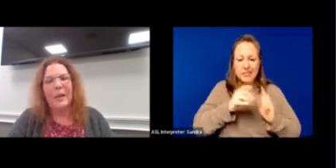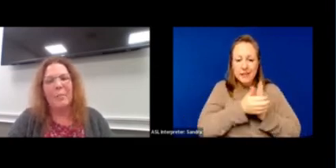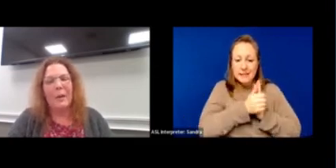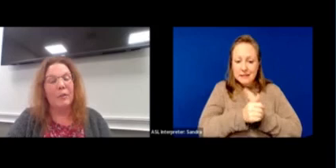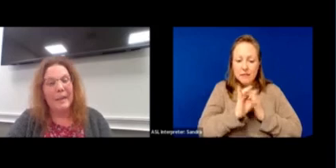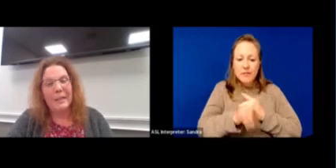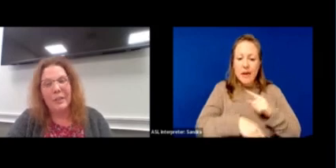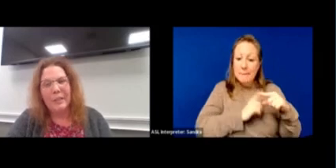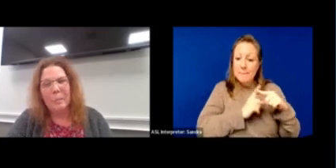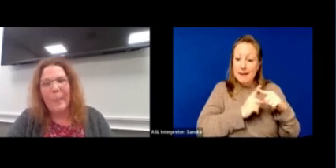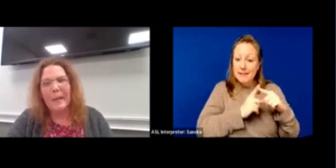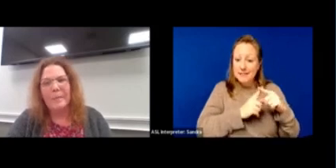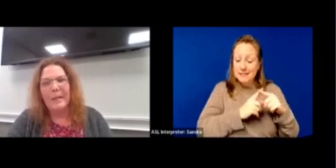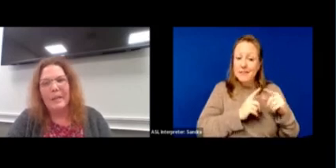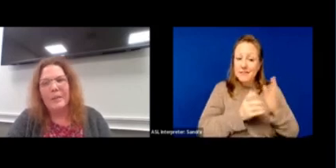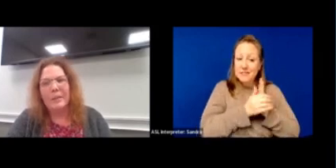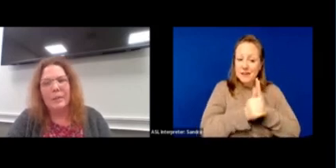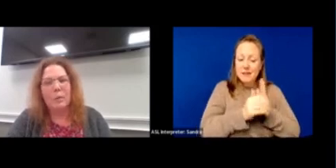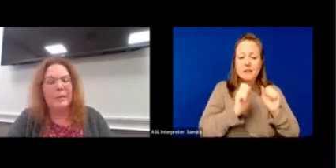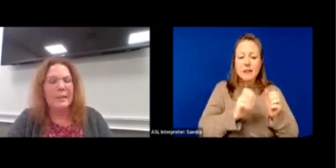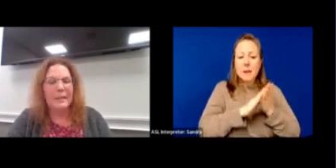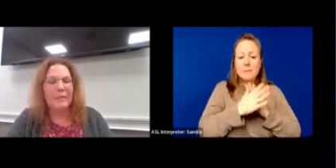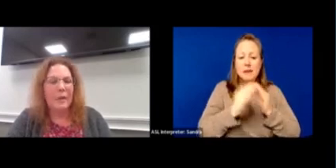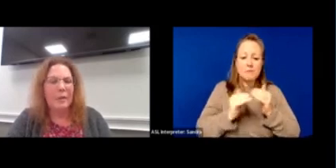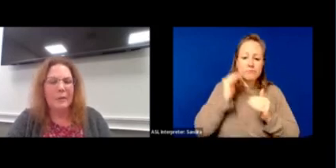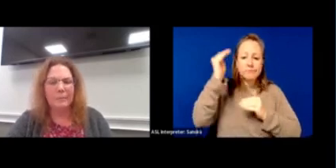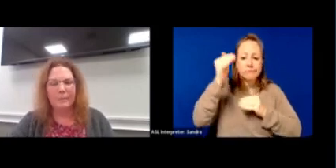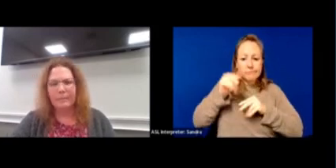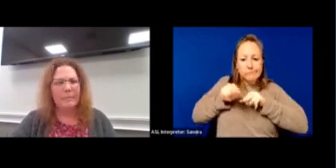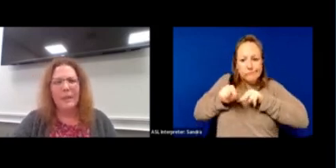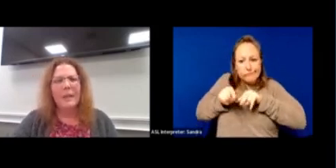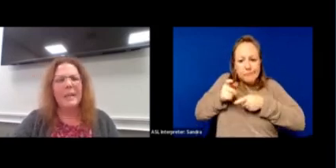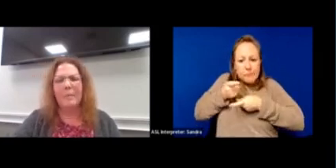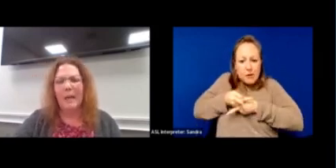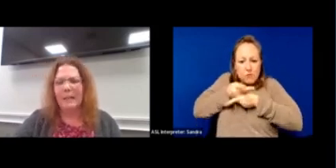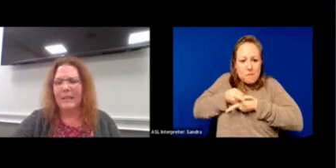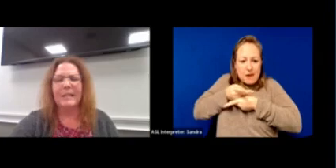become micromanaging, and can be a hindrance where risk is involved. Keep in mind, this is